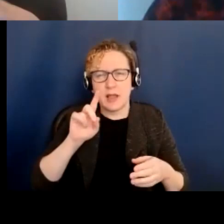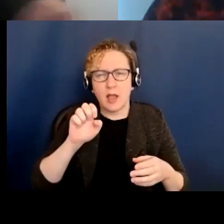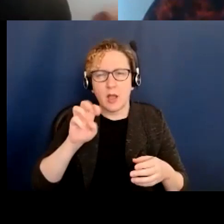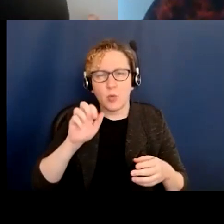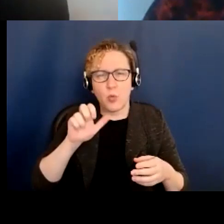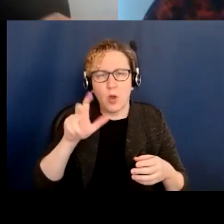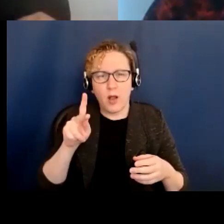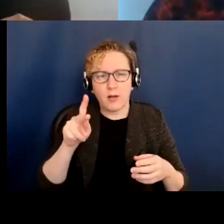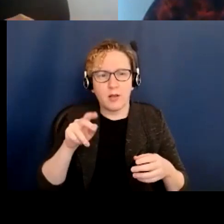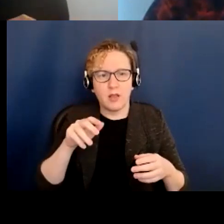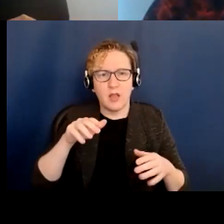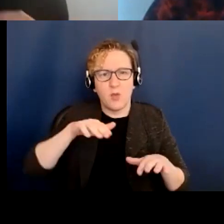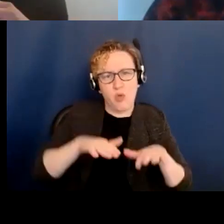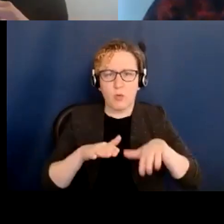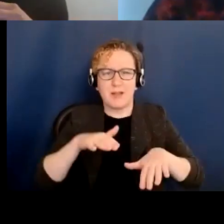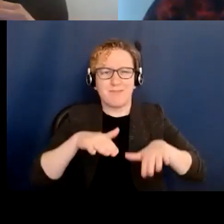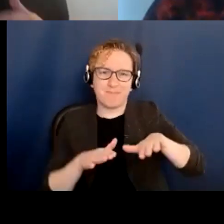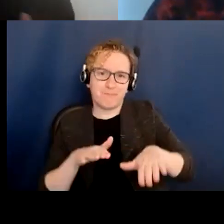sidewalks, it was all broken up.